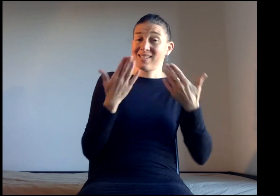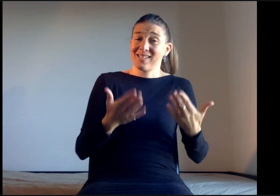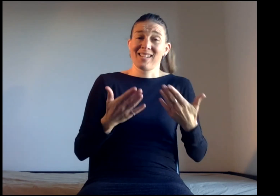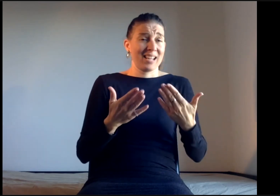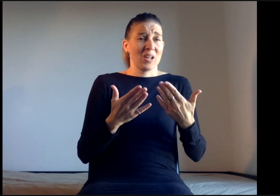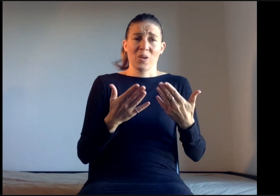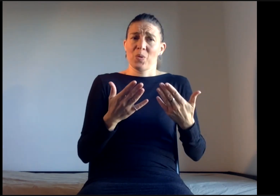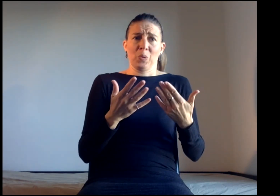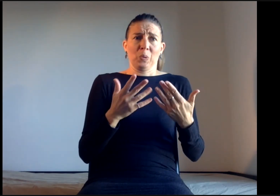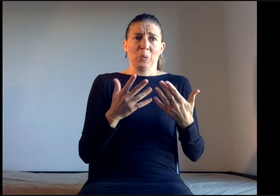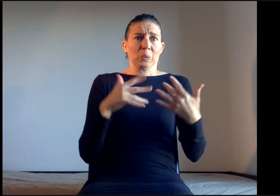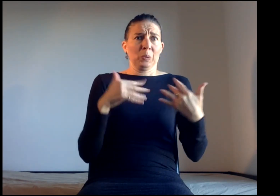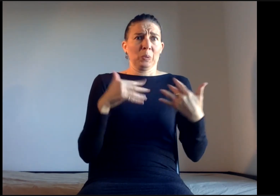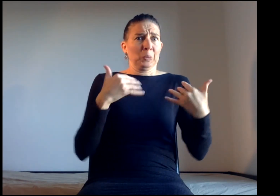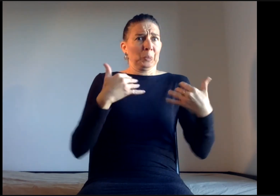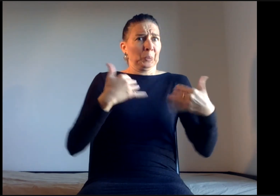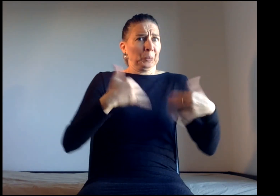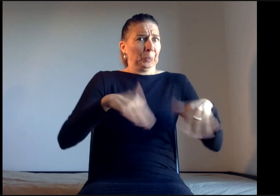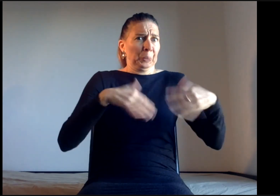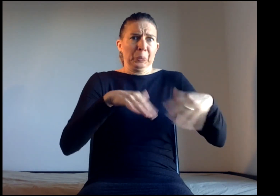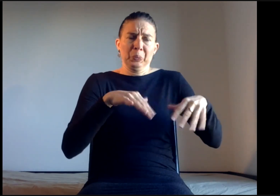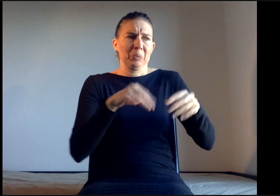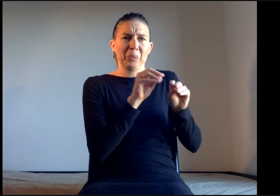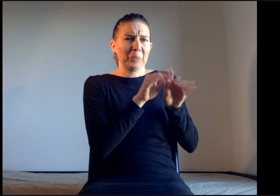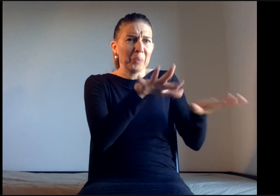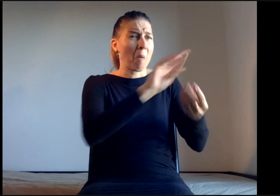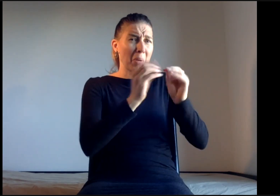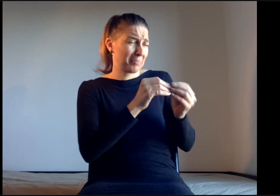and places full of problems as we can all now see